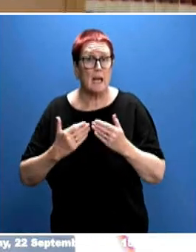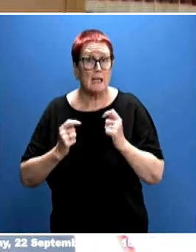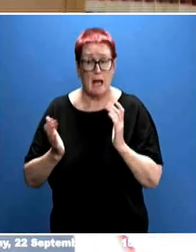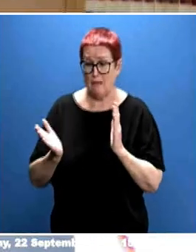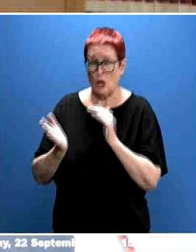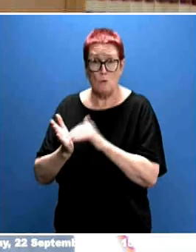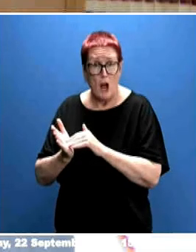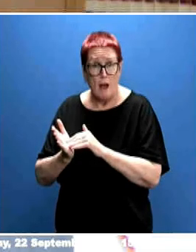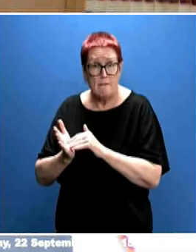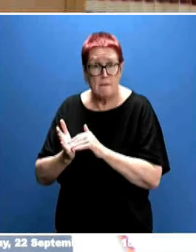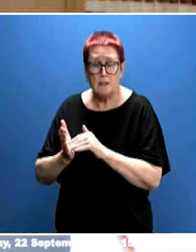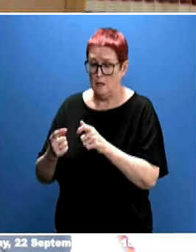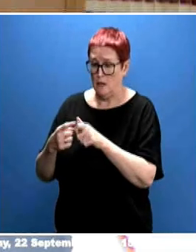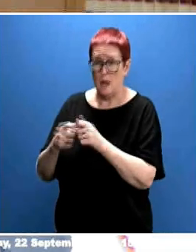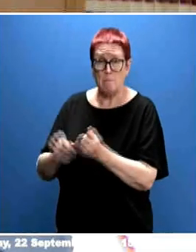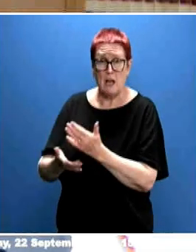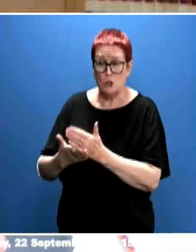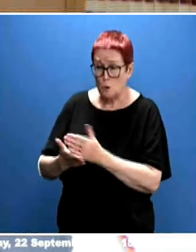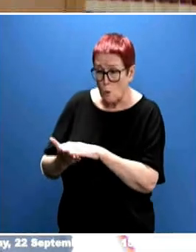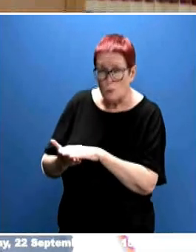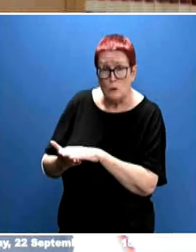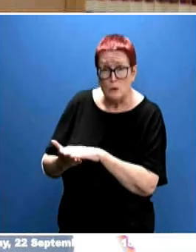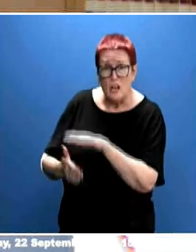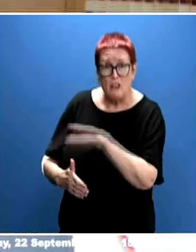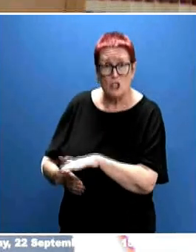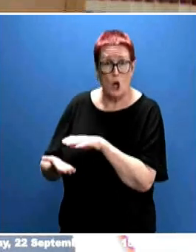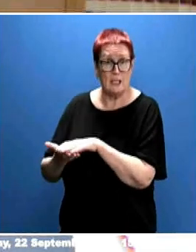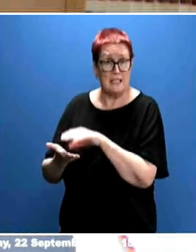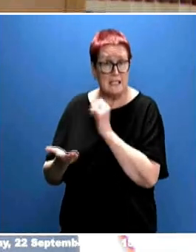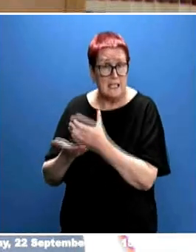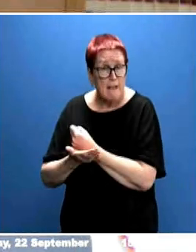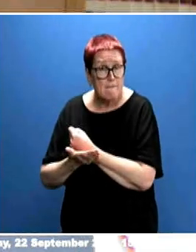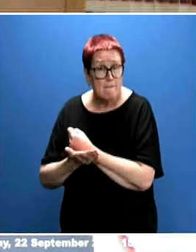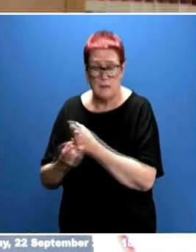they're safe, dealing with the immediate risk that brought them to Kath French